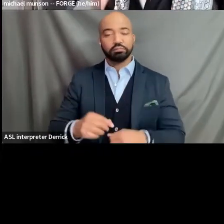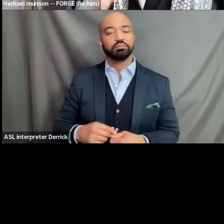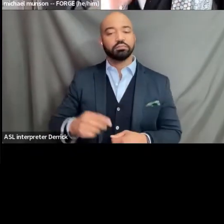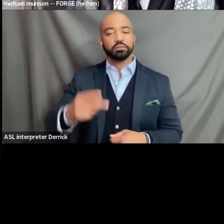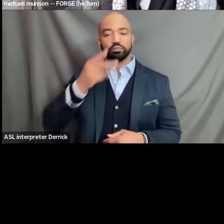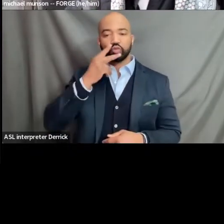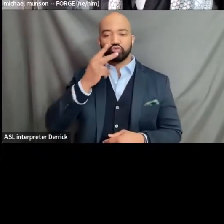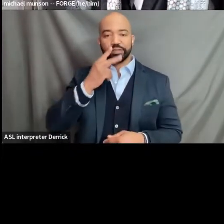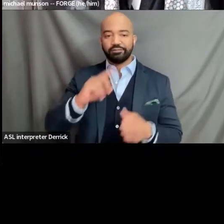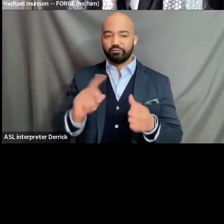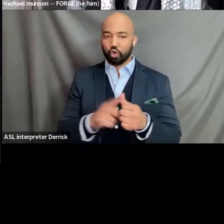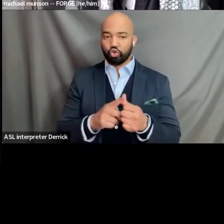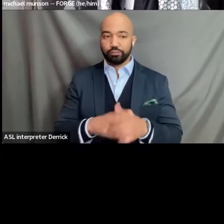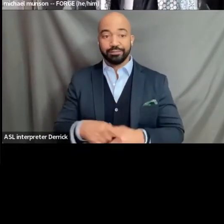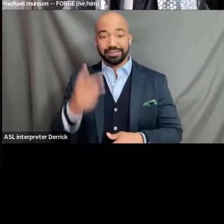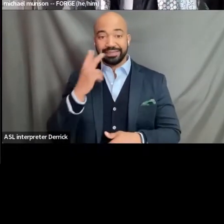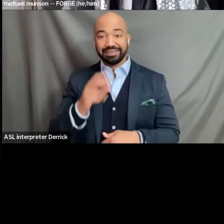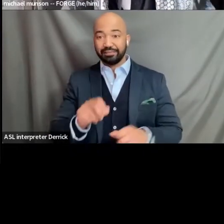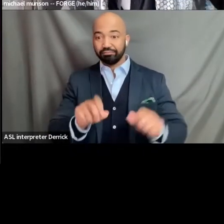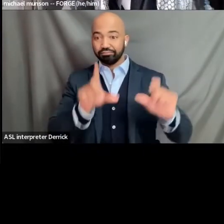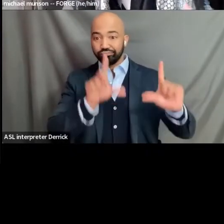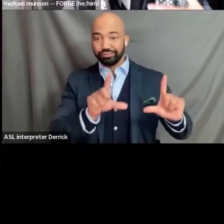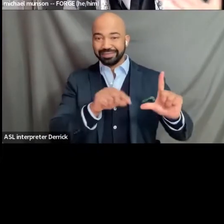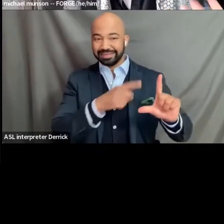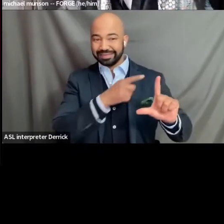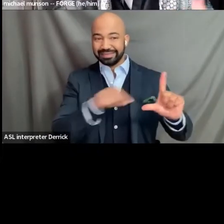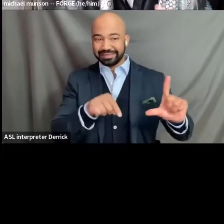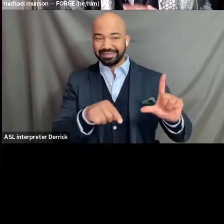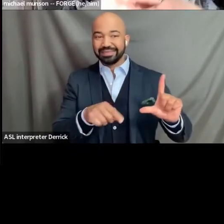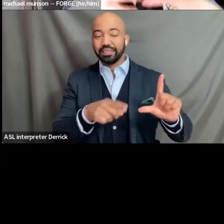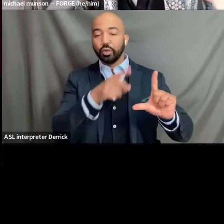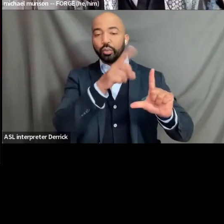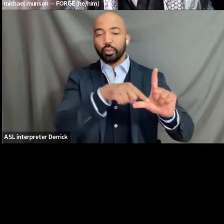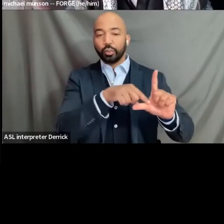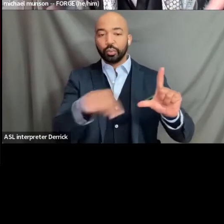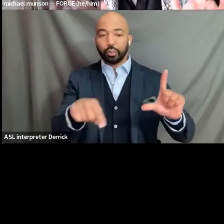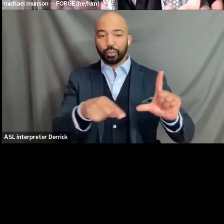the graph on the left of the slide is the fully,